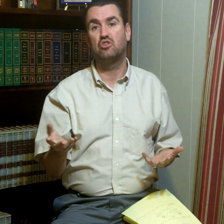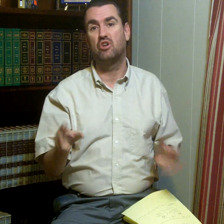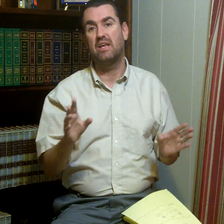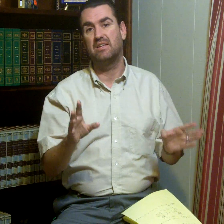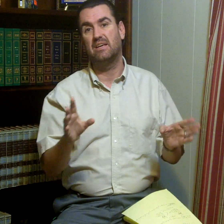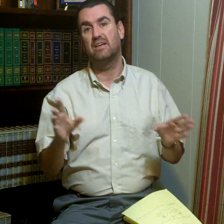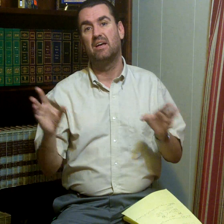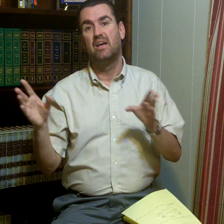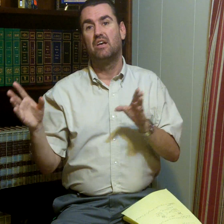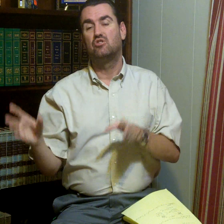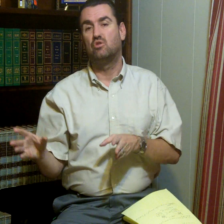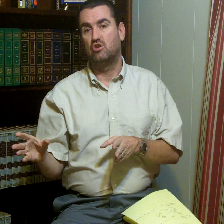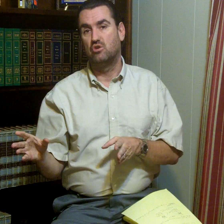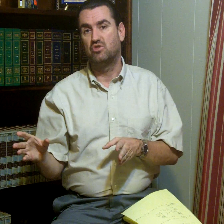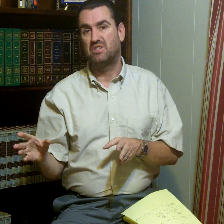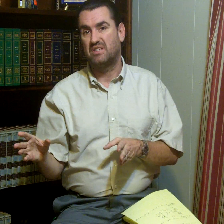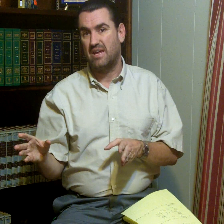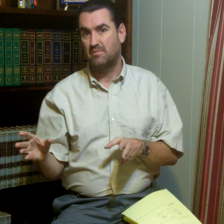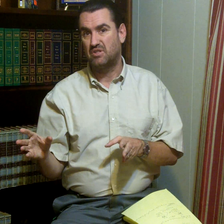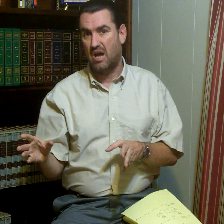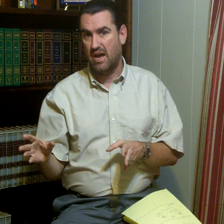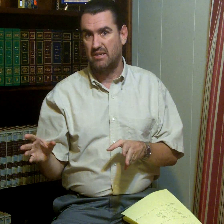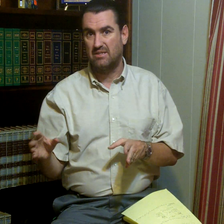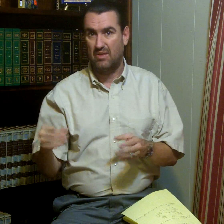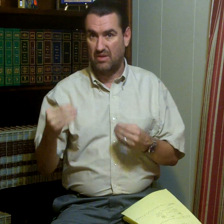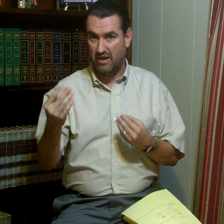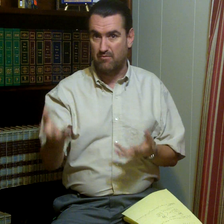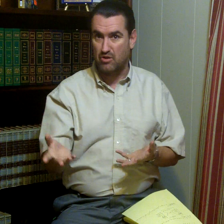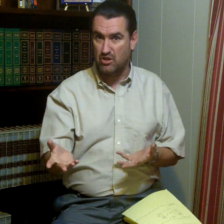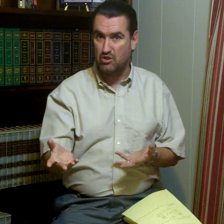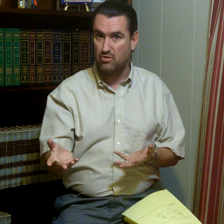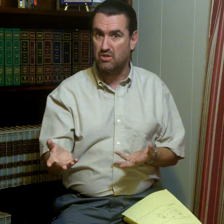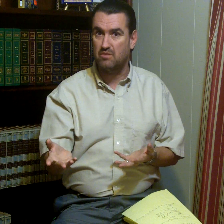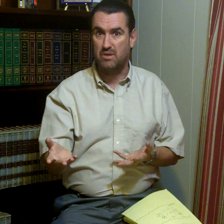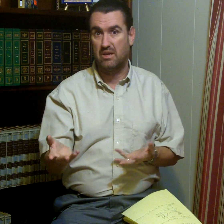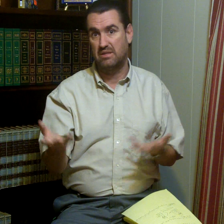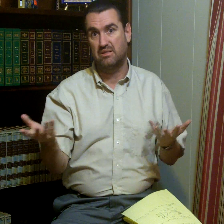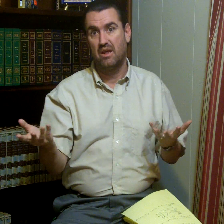good idea to use the same signs that the deaf person uses because